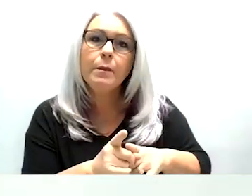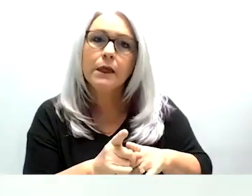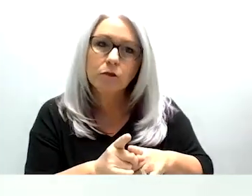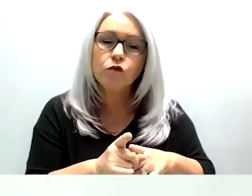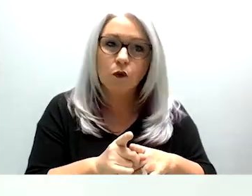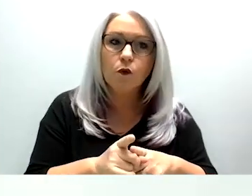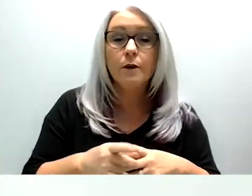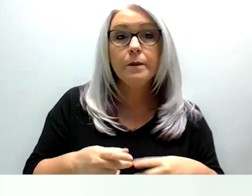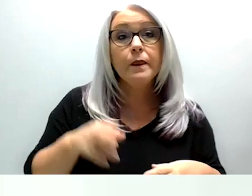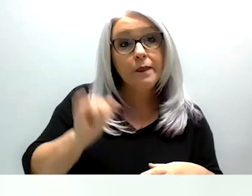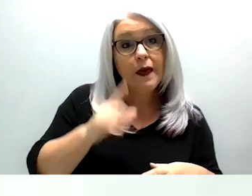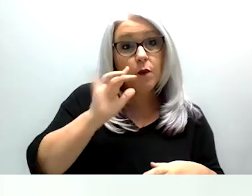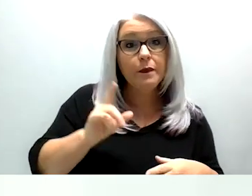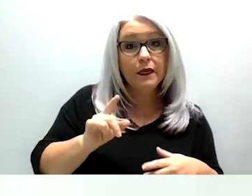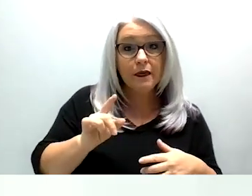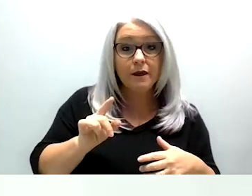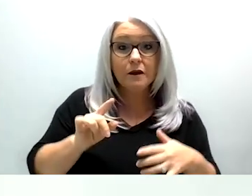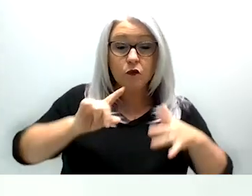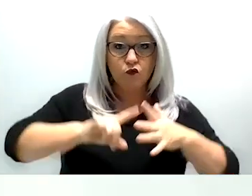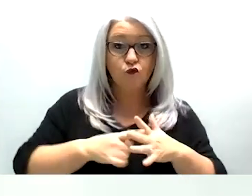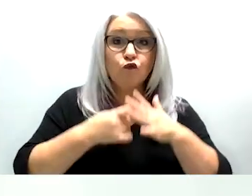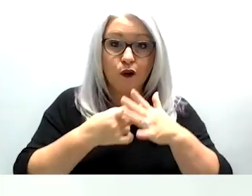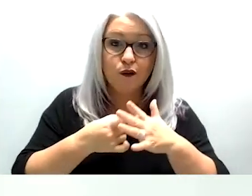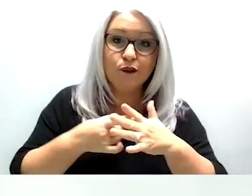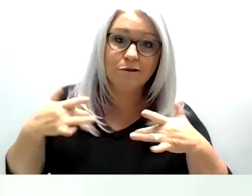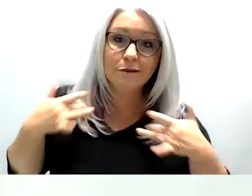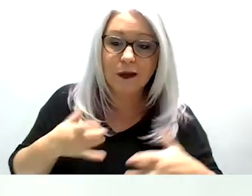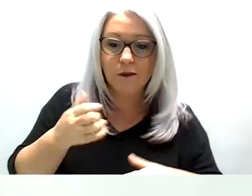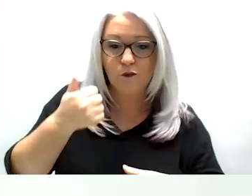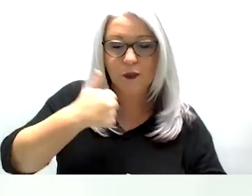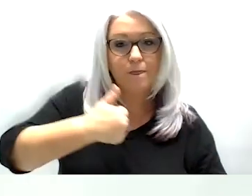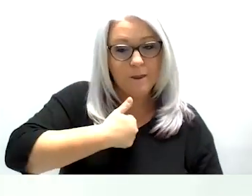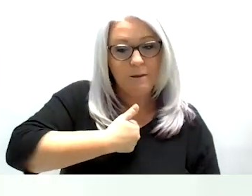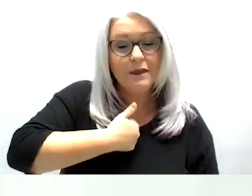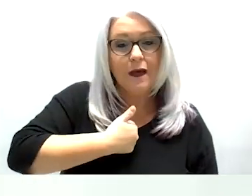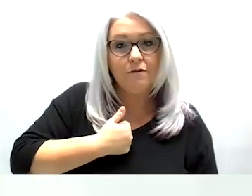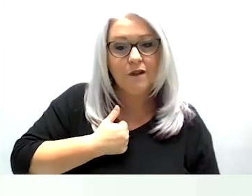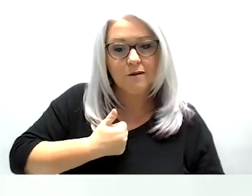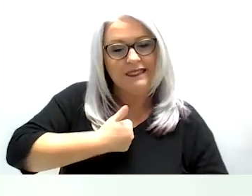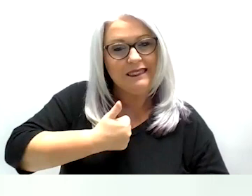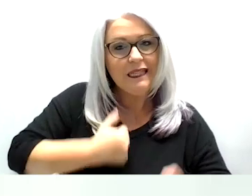going to be initiated in almost all contexts through self advocacy, either by the person